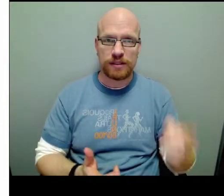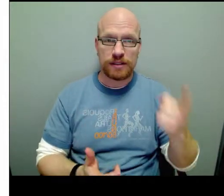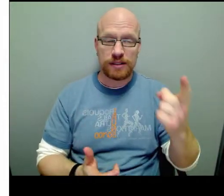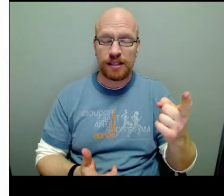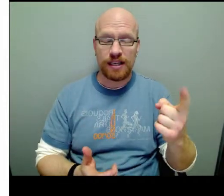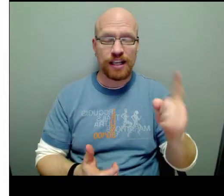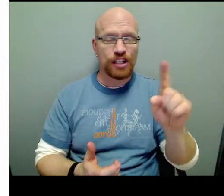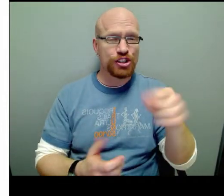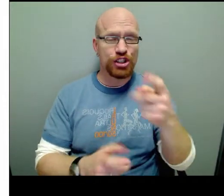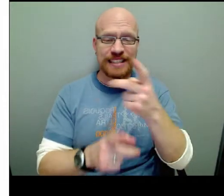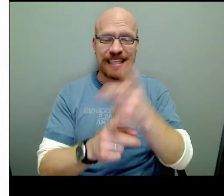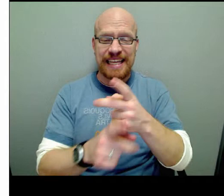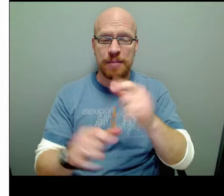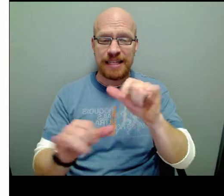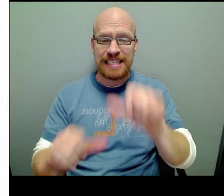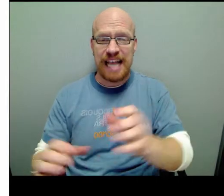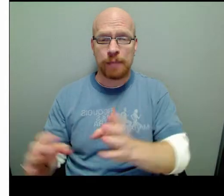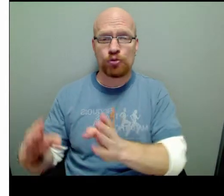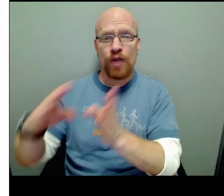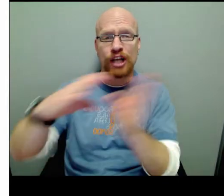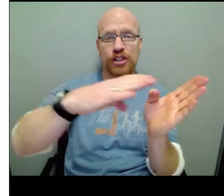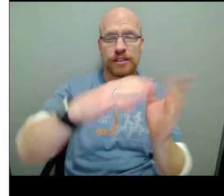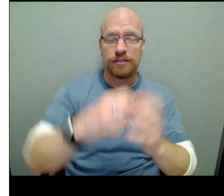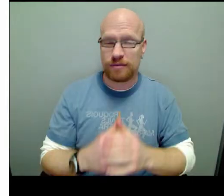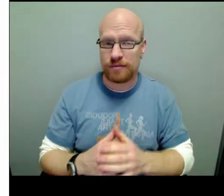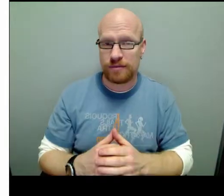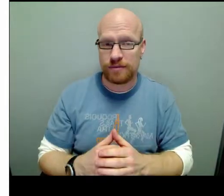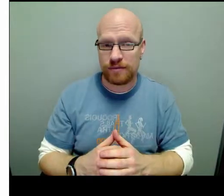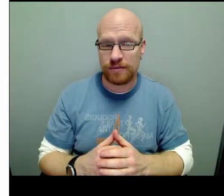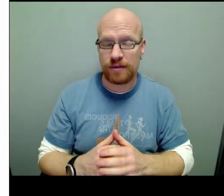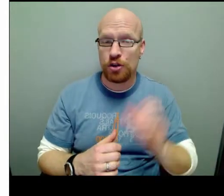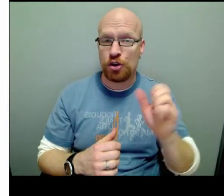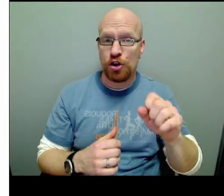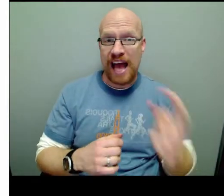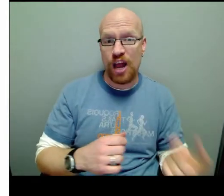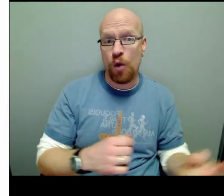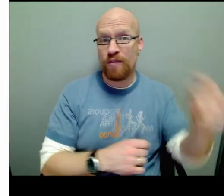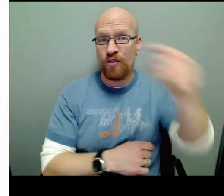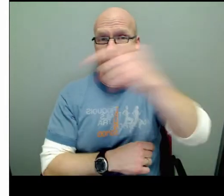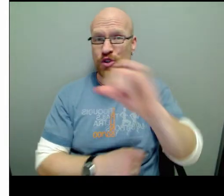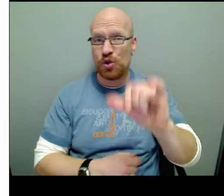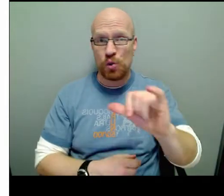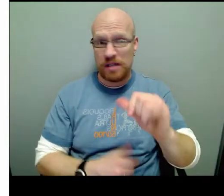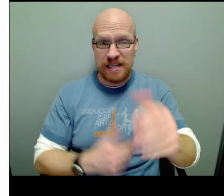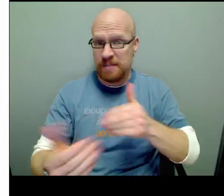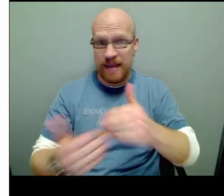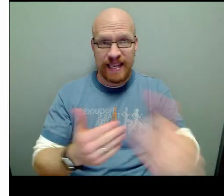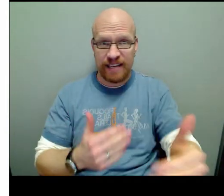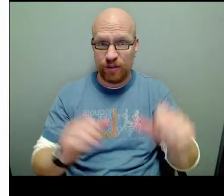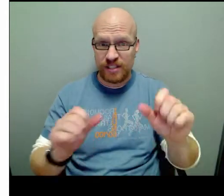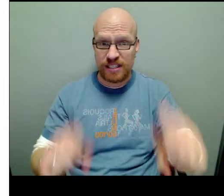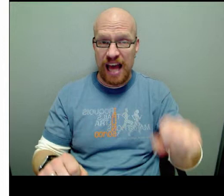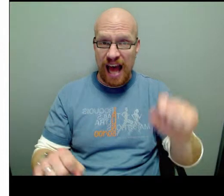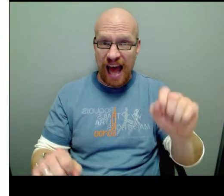It's just to keep it the same direction. I'm going to reverse two. It doesn't make a difference. I could do...